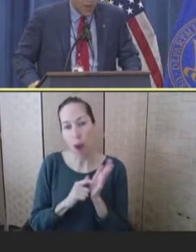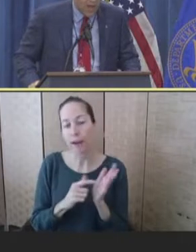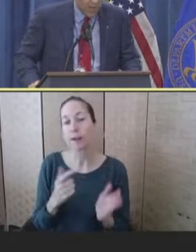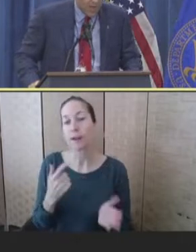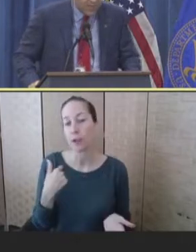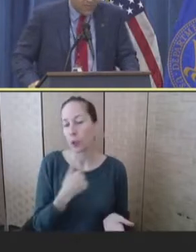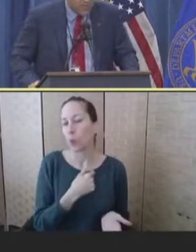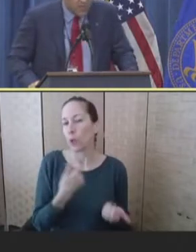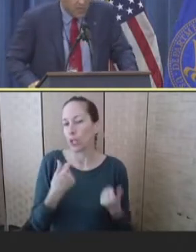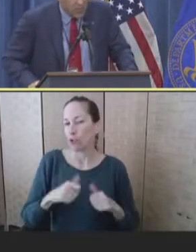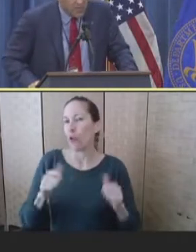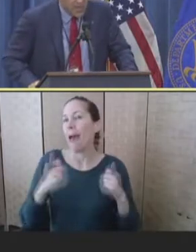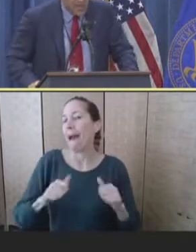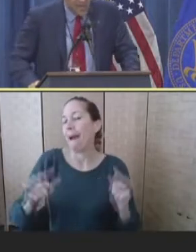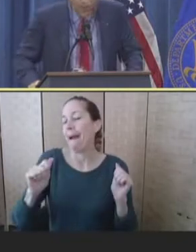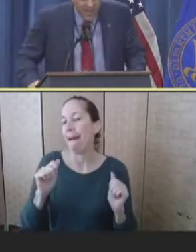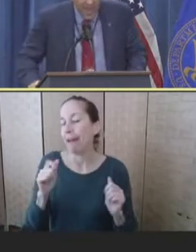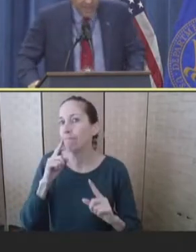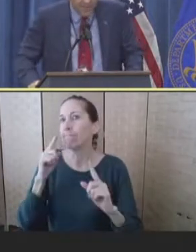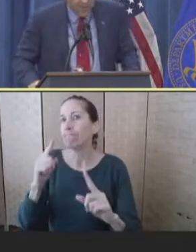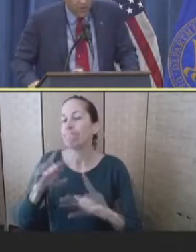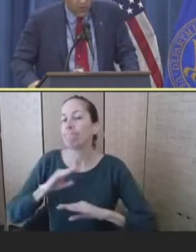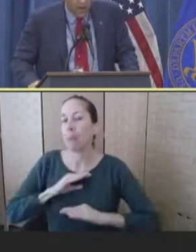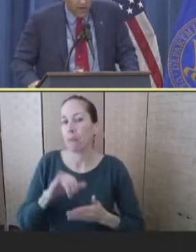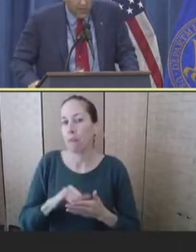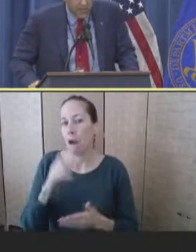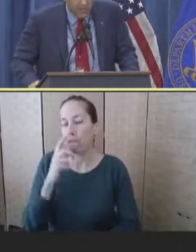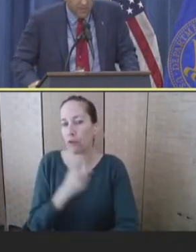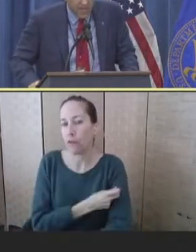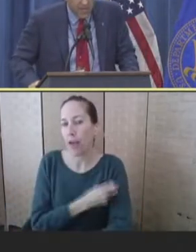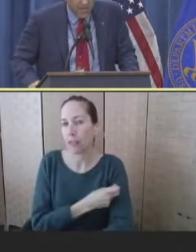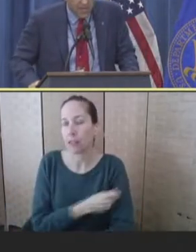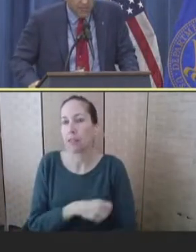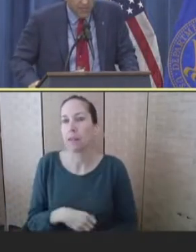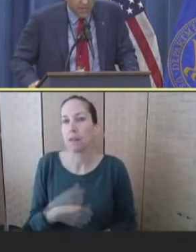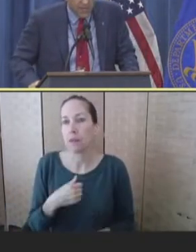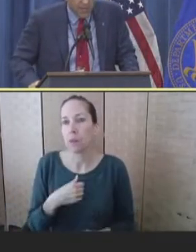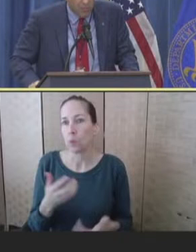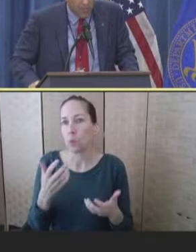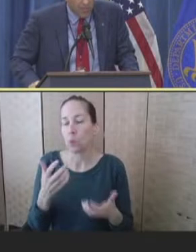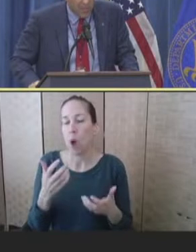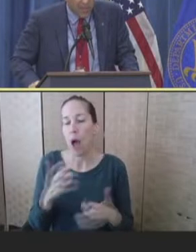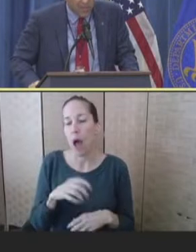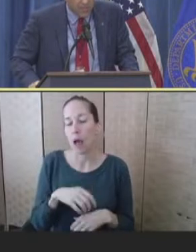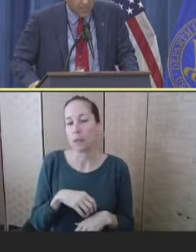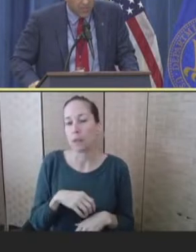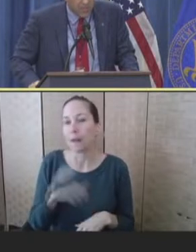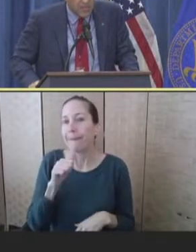So, our hypothesis was that an inactivated whole virus vaccine presenting multiple antigens